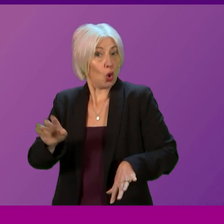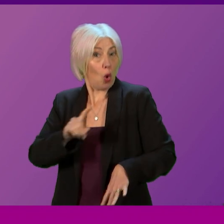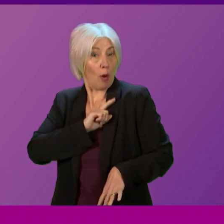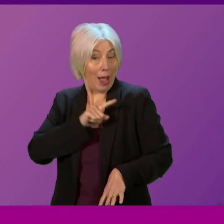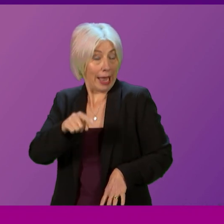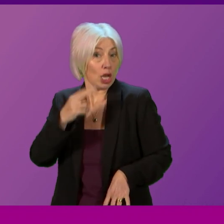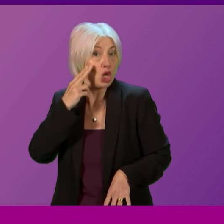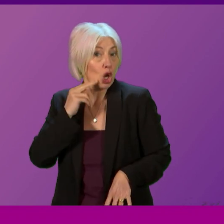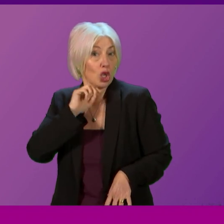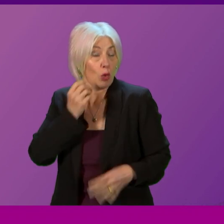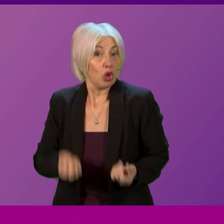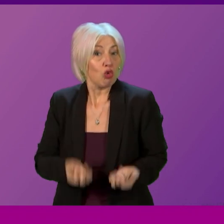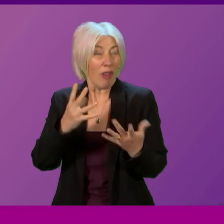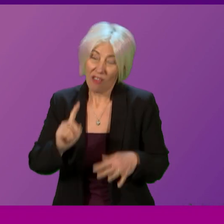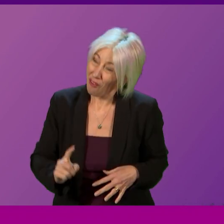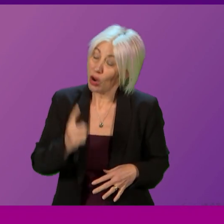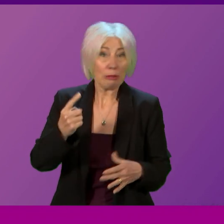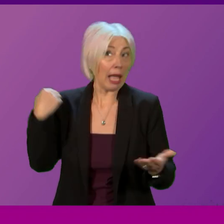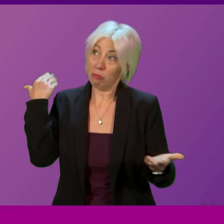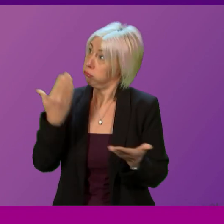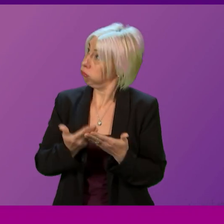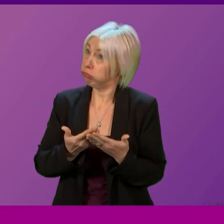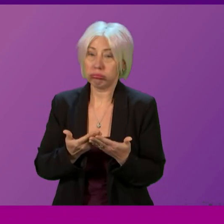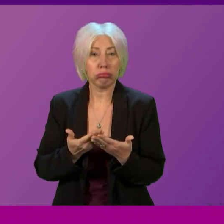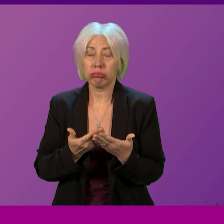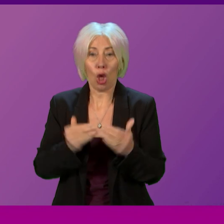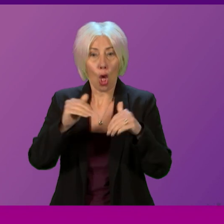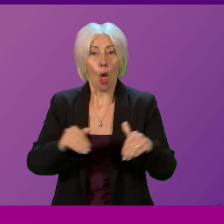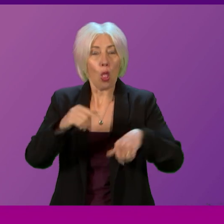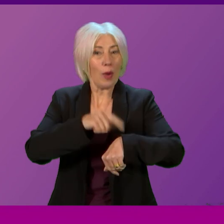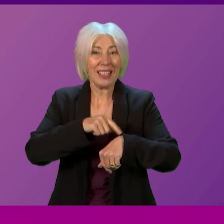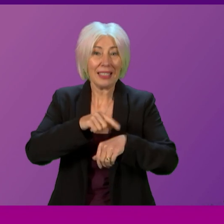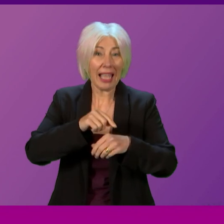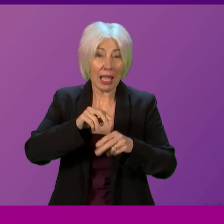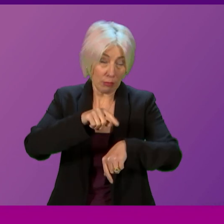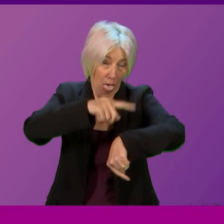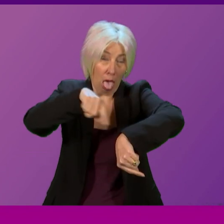for the first time ever, we have waiting times at record highs, people cannot see their general